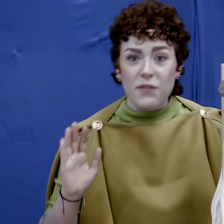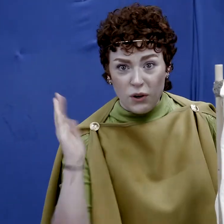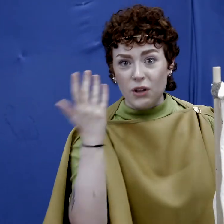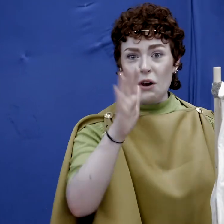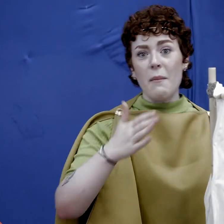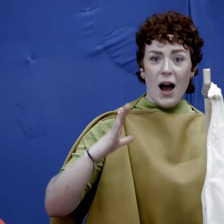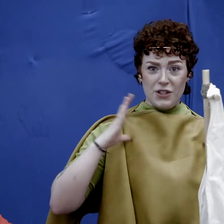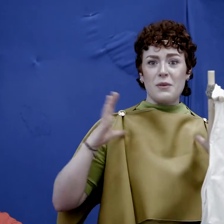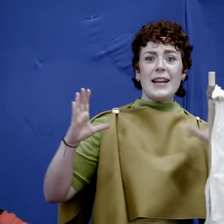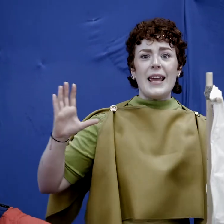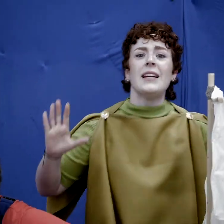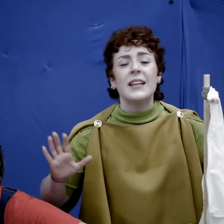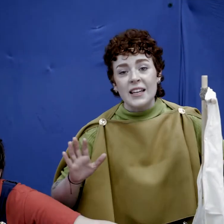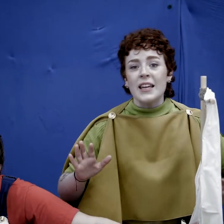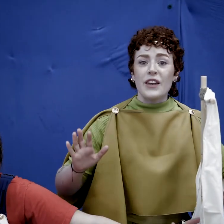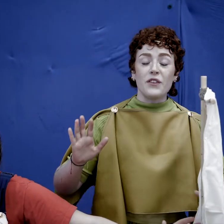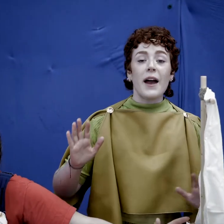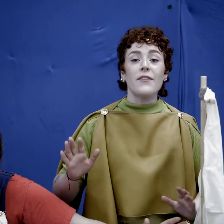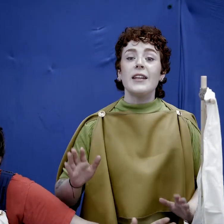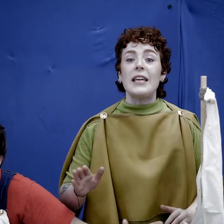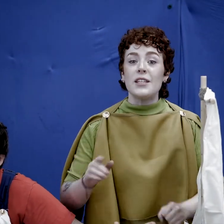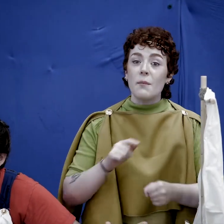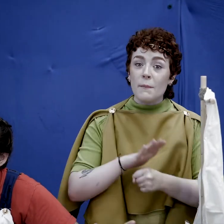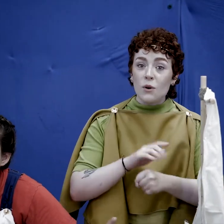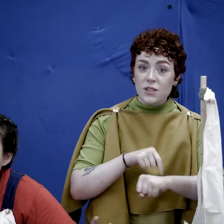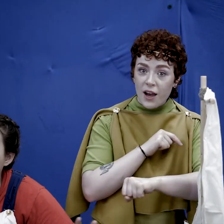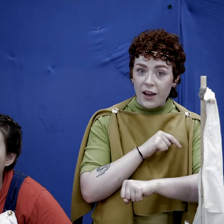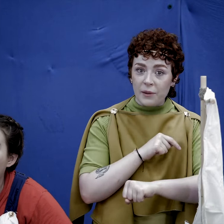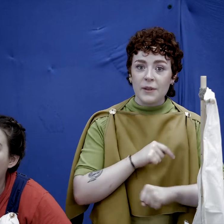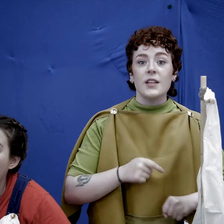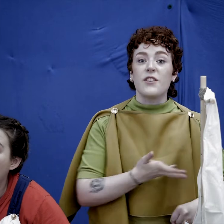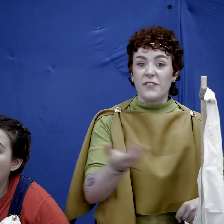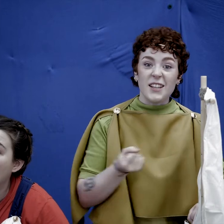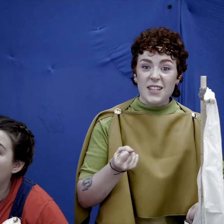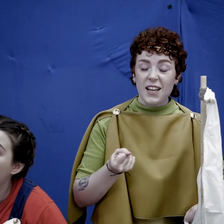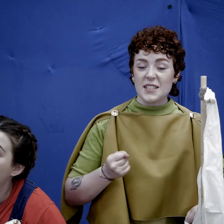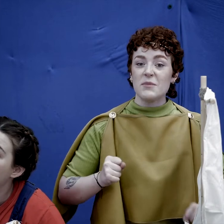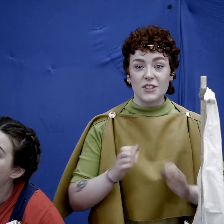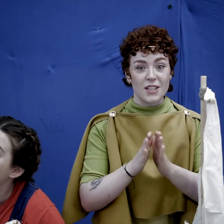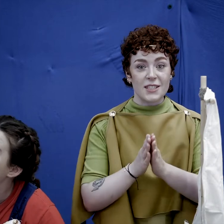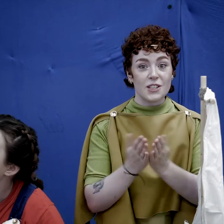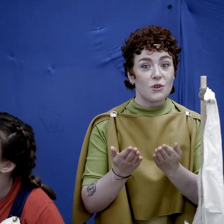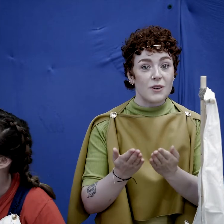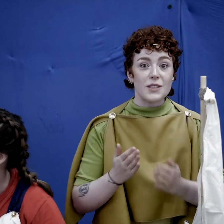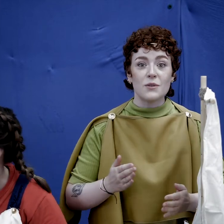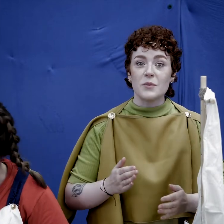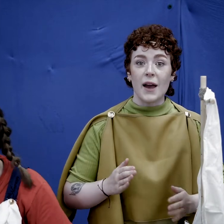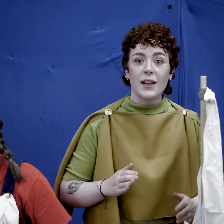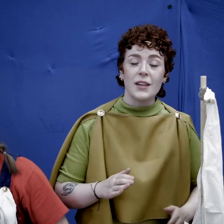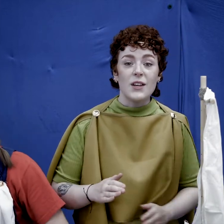Have you got your mast ready? If you ever need more time to find the items suggested in your Resource Pack,